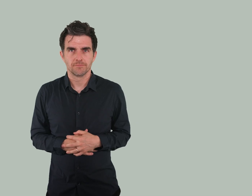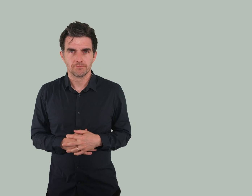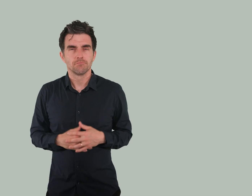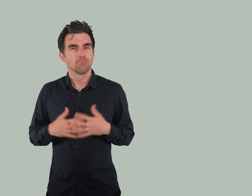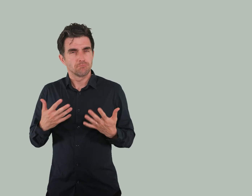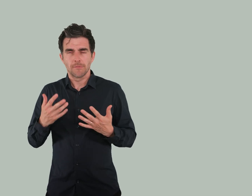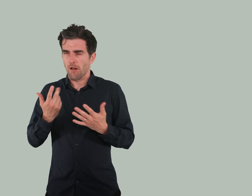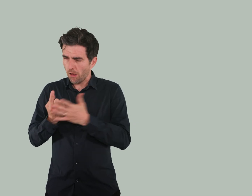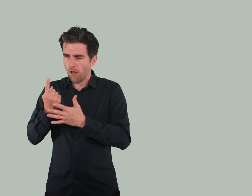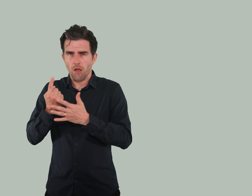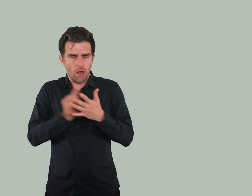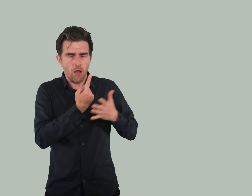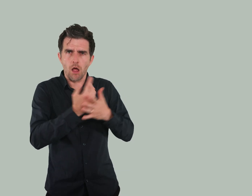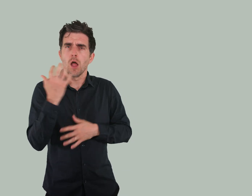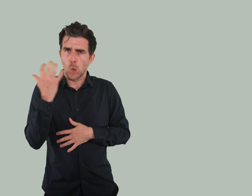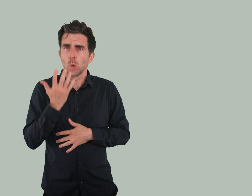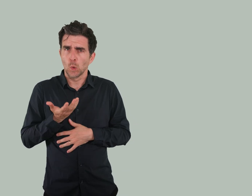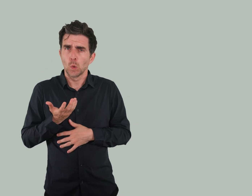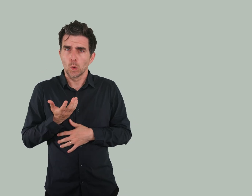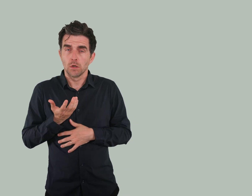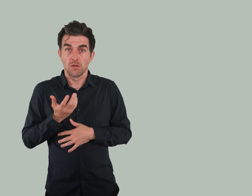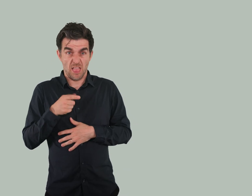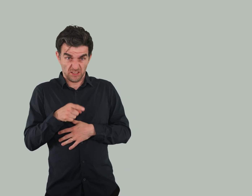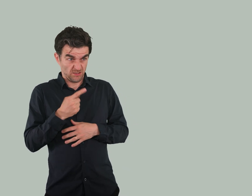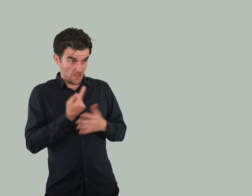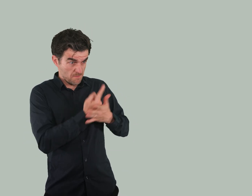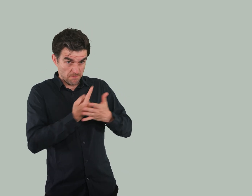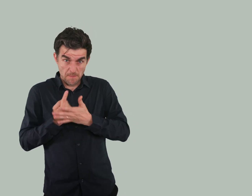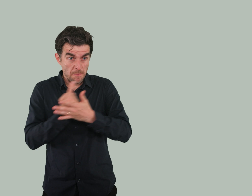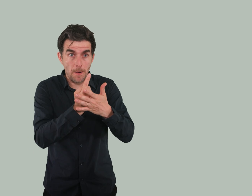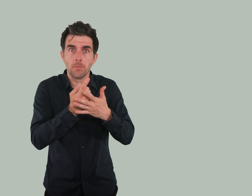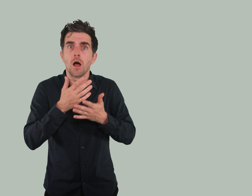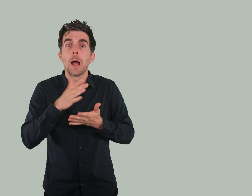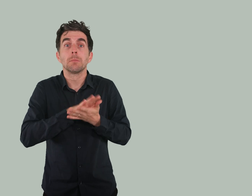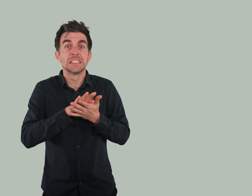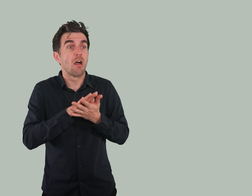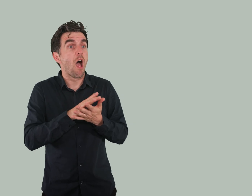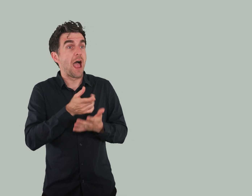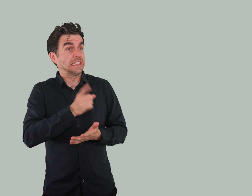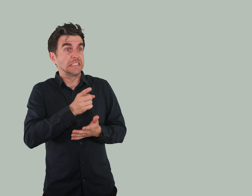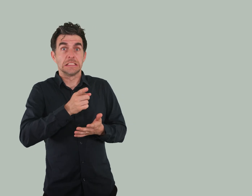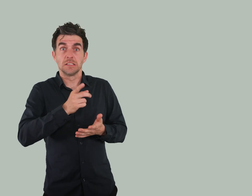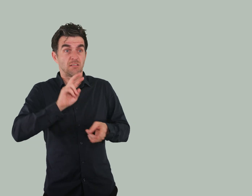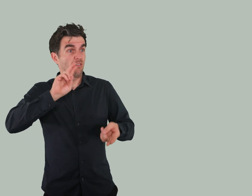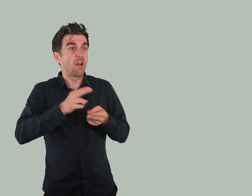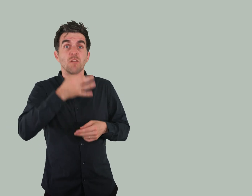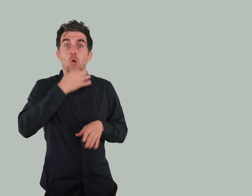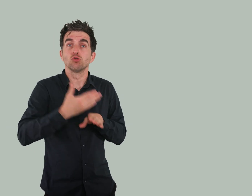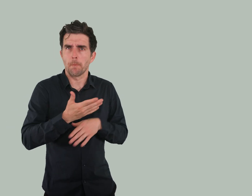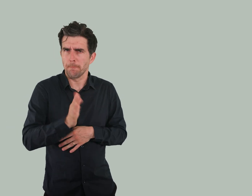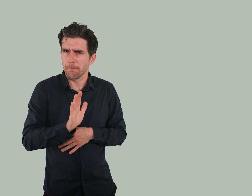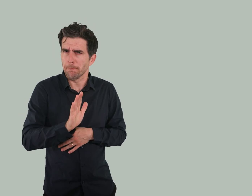241. The cumulative effect is not simply fewer jobs.